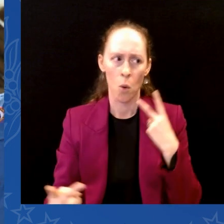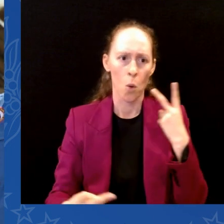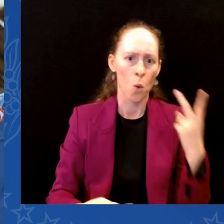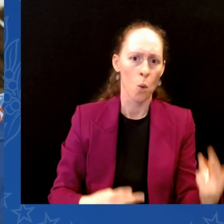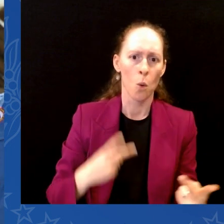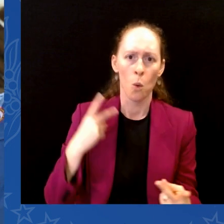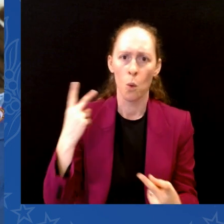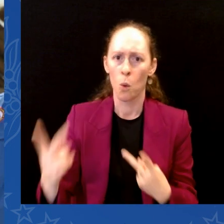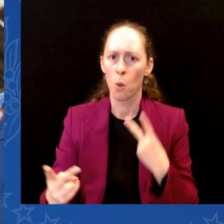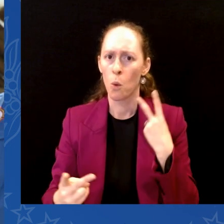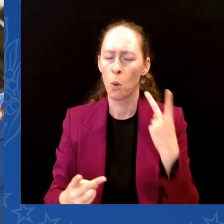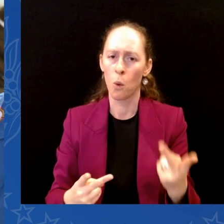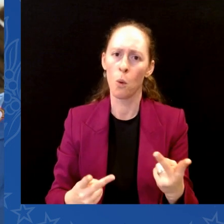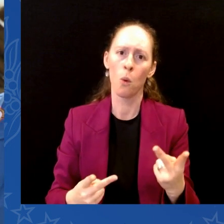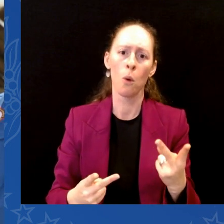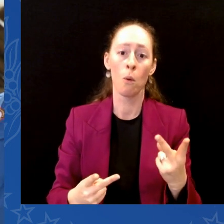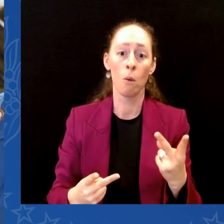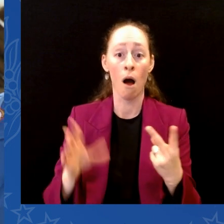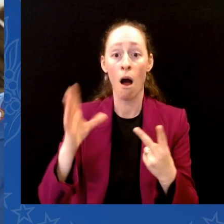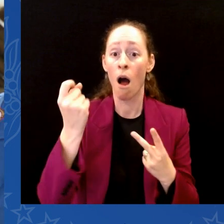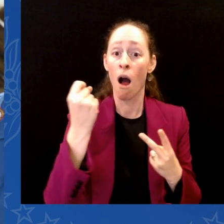To the ground. Gone. Gone.